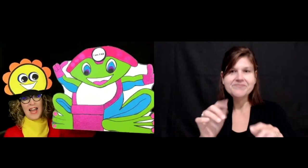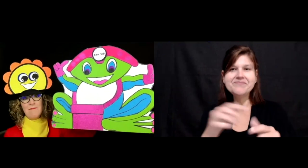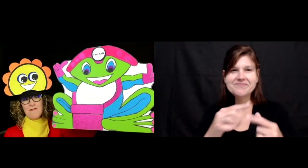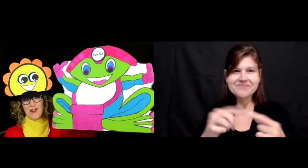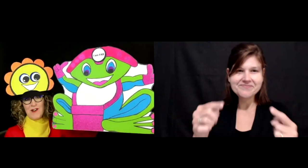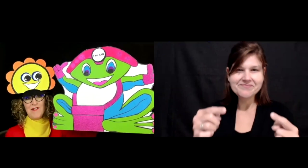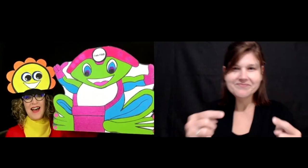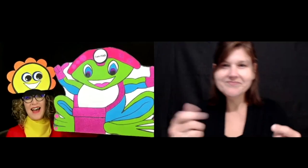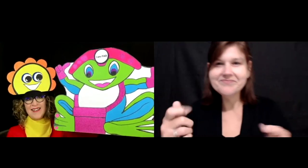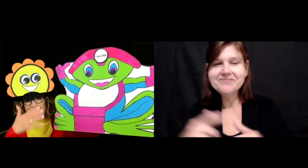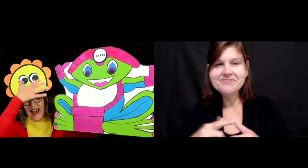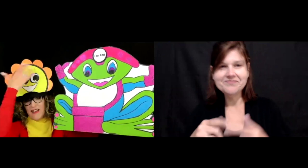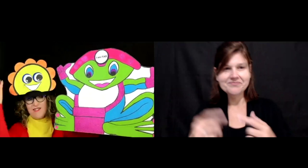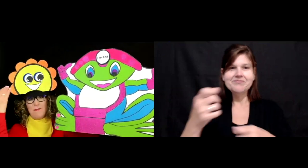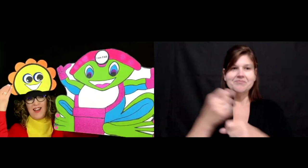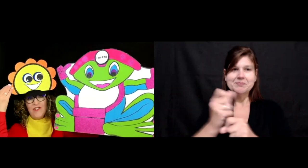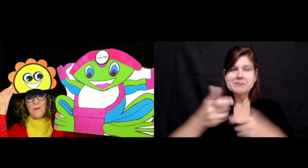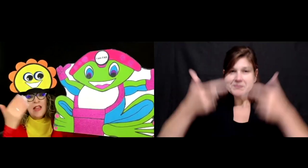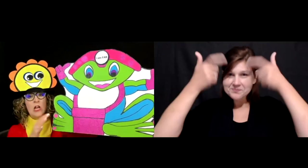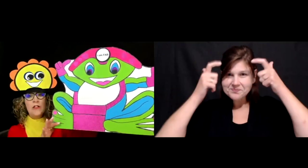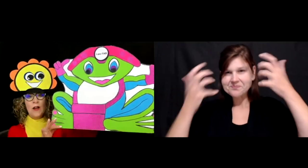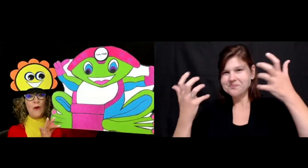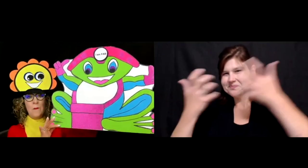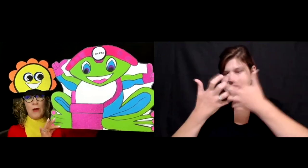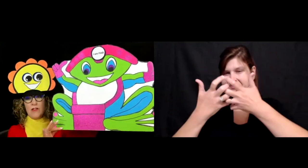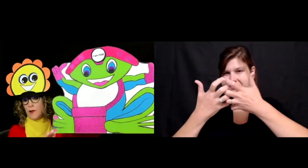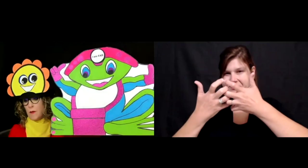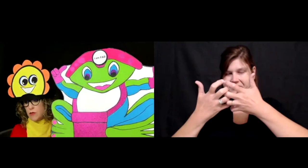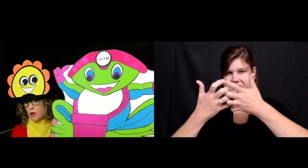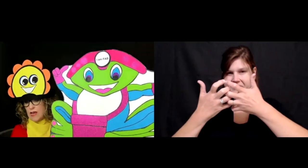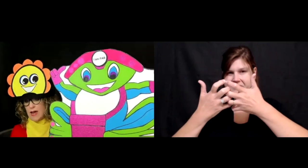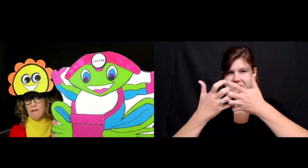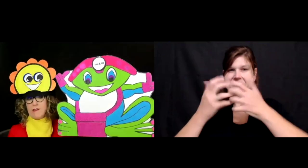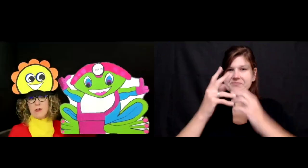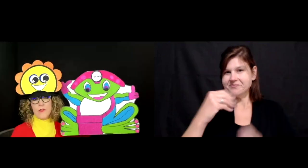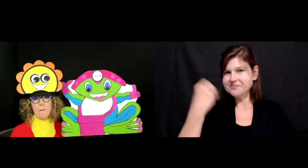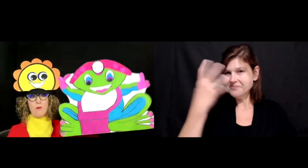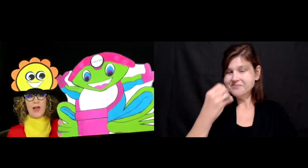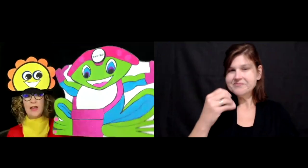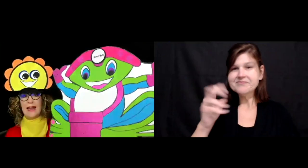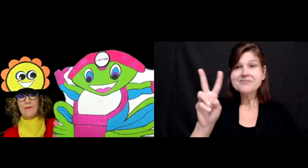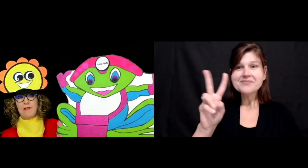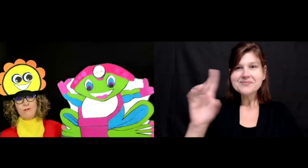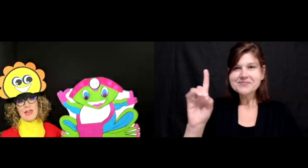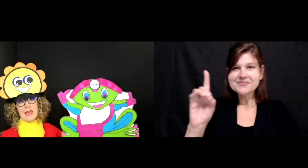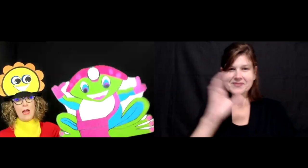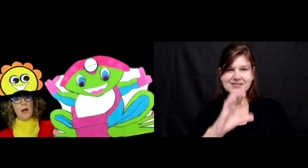labor of love, and the hats to match. So beautiful 2D characters that move in and out of the screen,